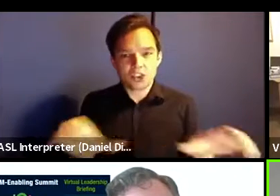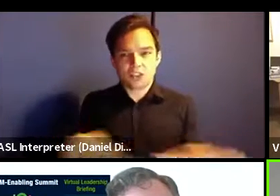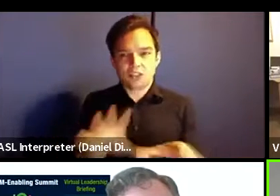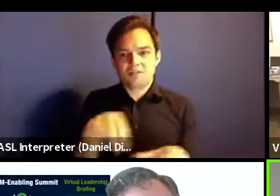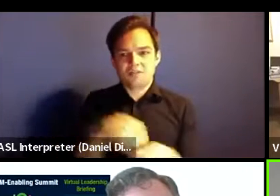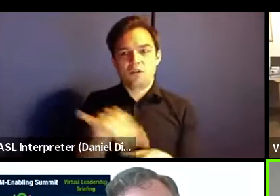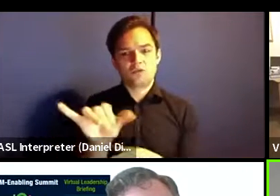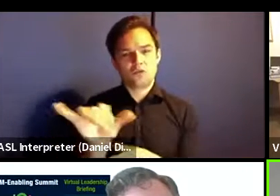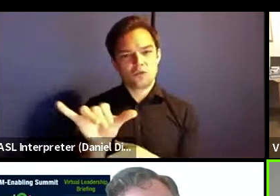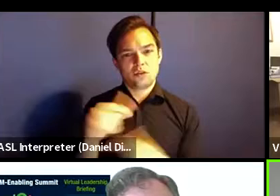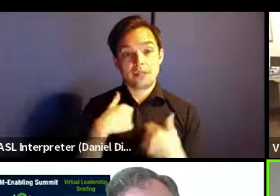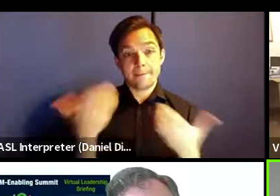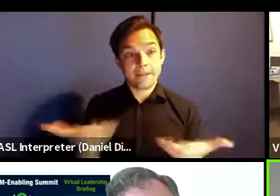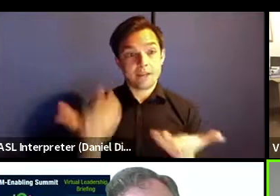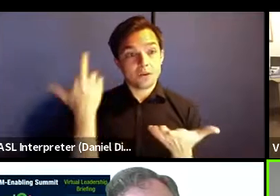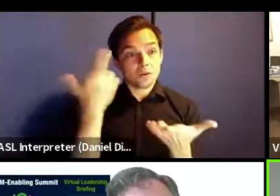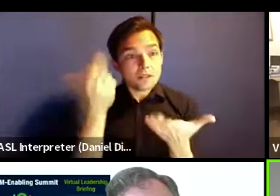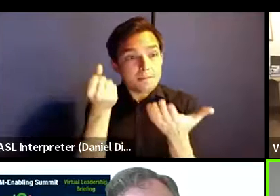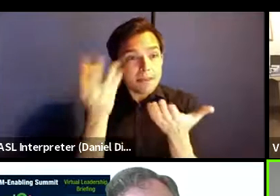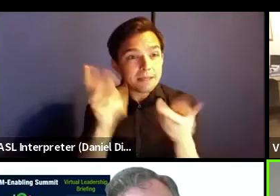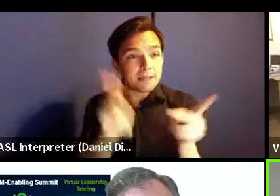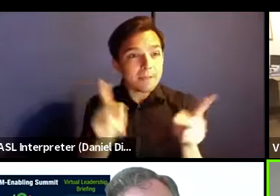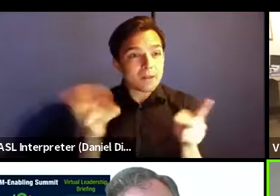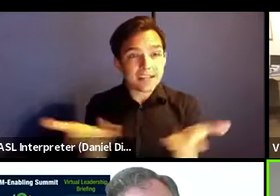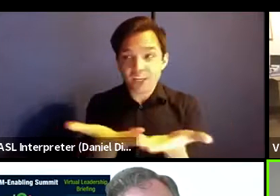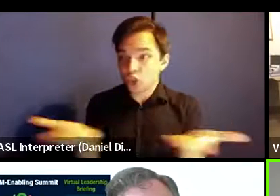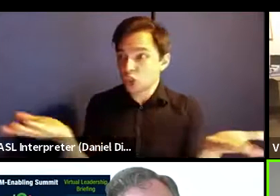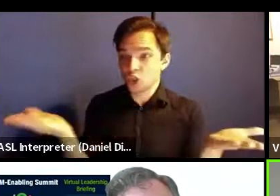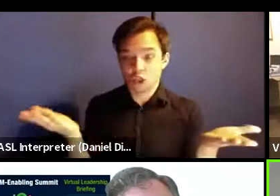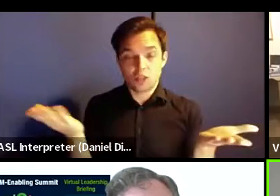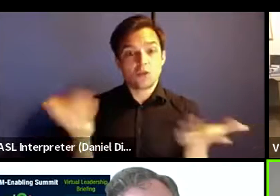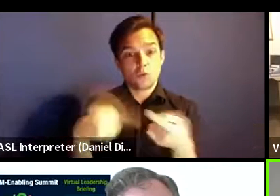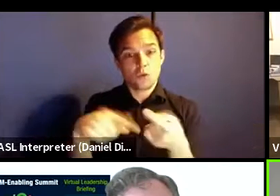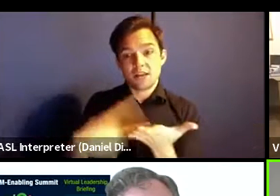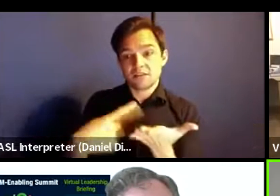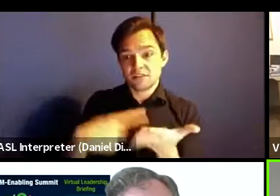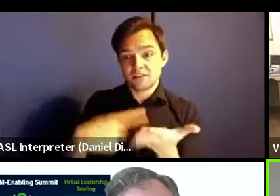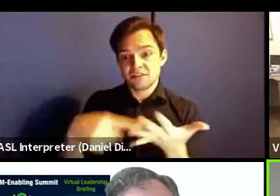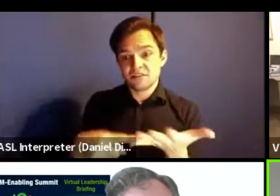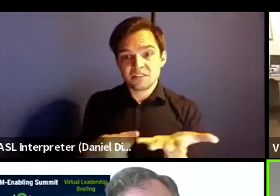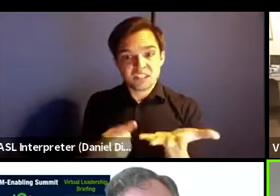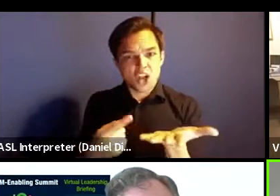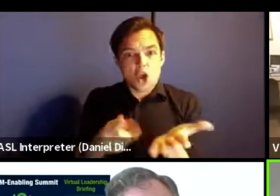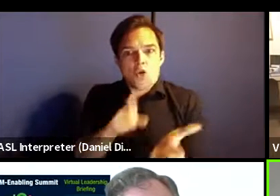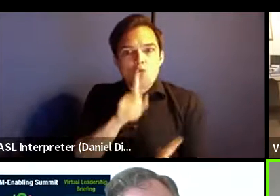because there's many people on here that what I'm talking about is real. So what's happening on the ground?